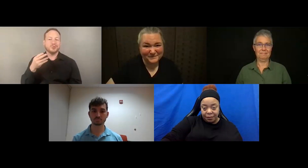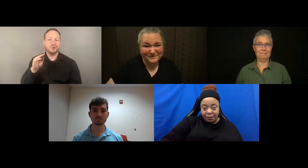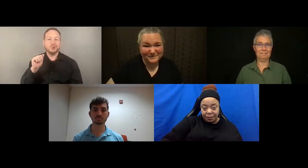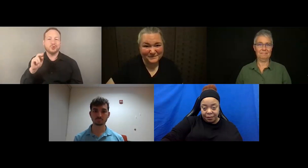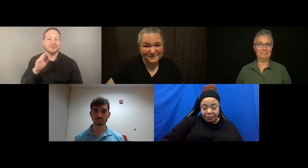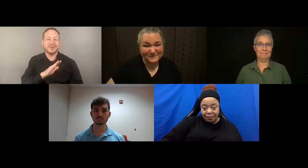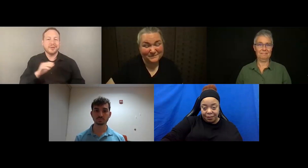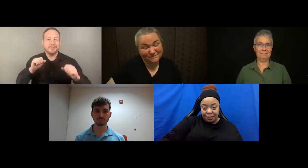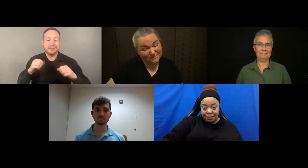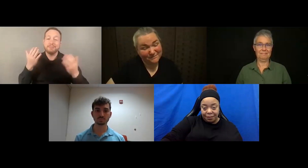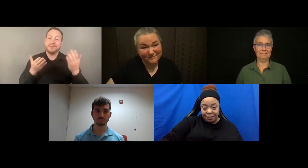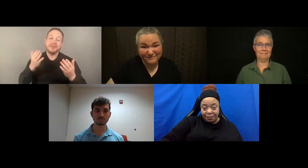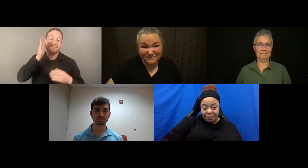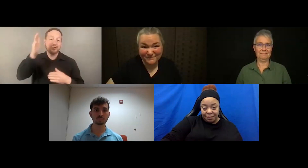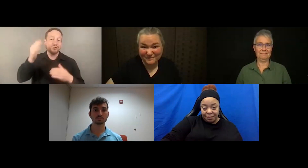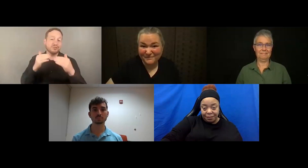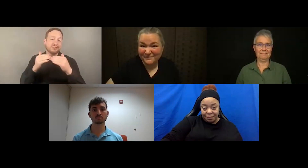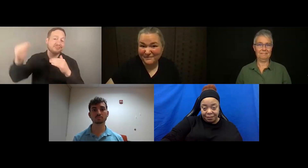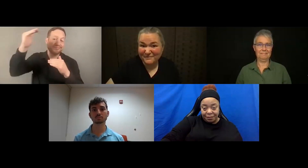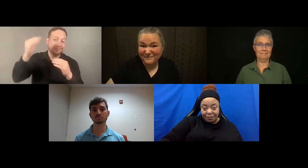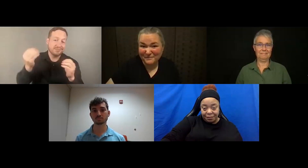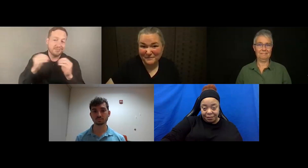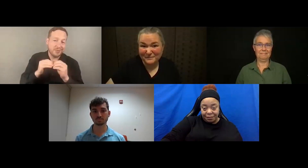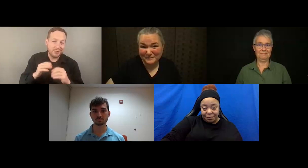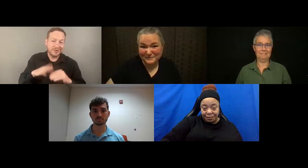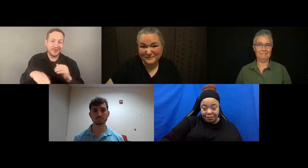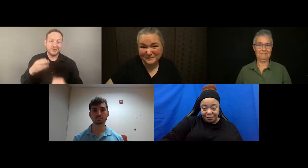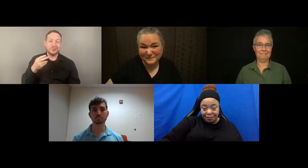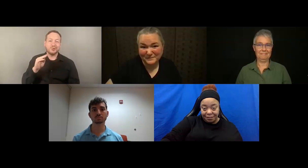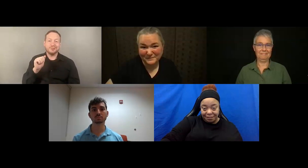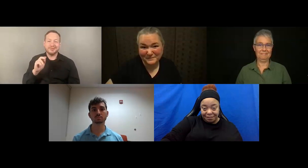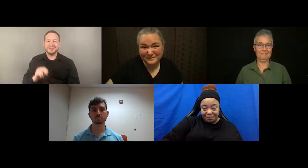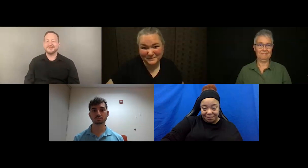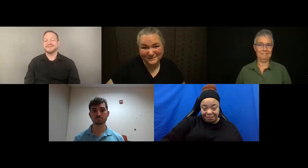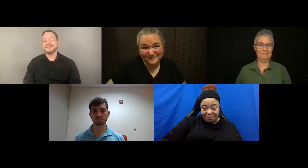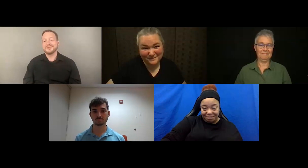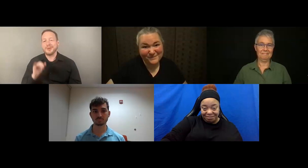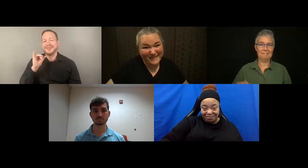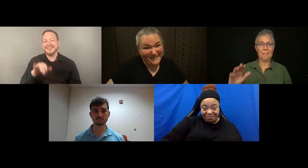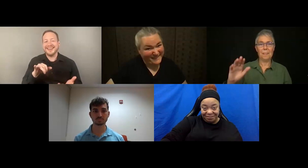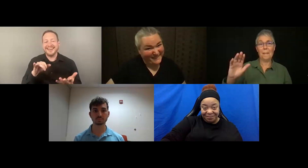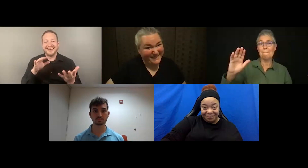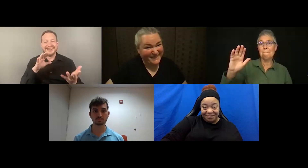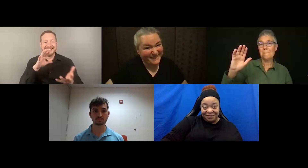equivalent to human. It could very well surpass human in the future.